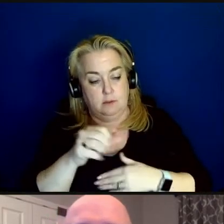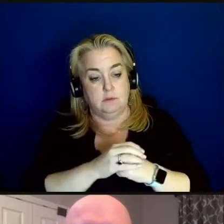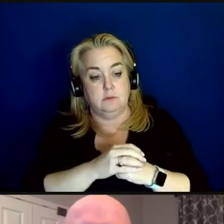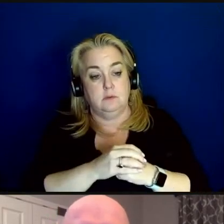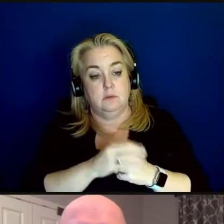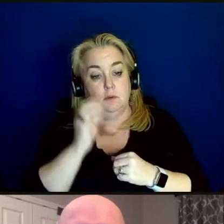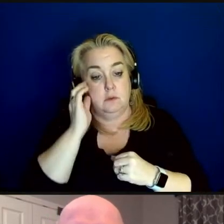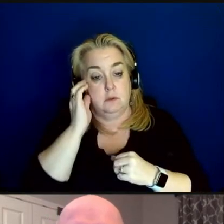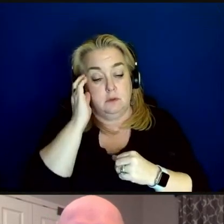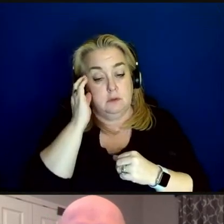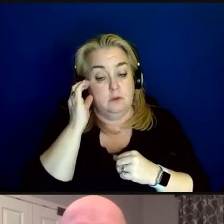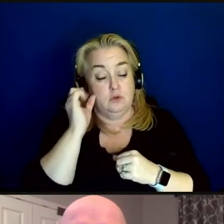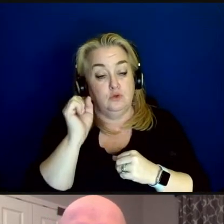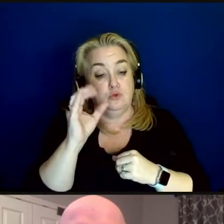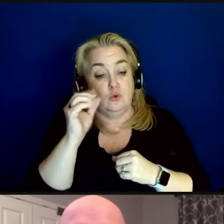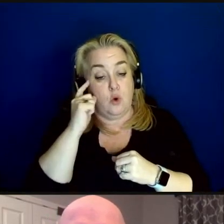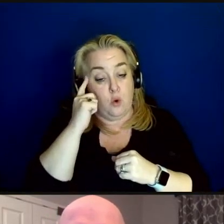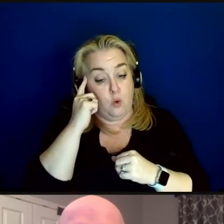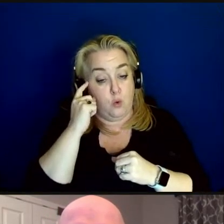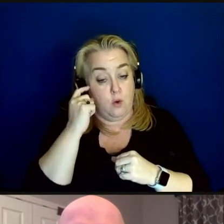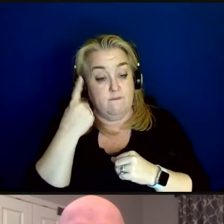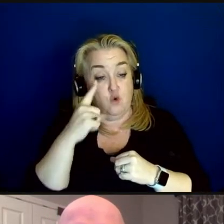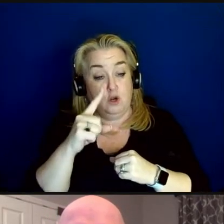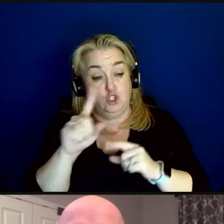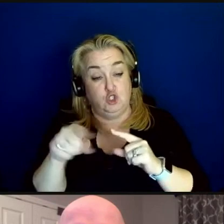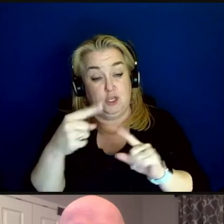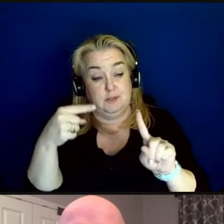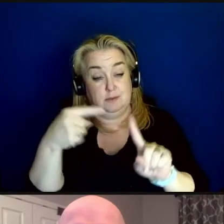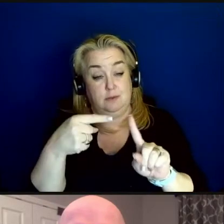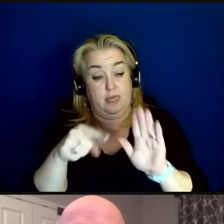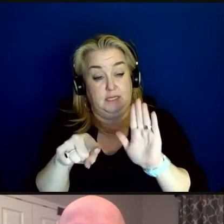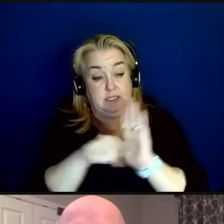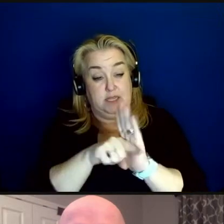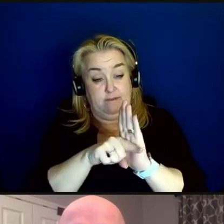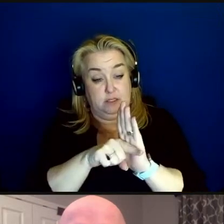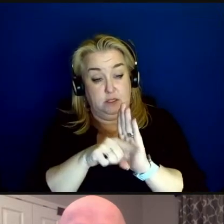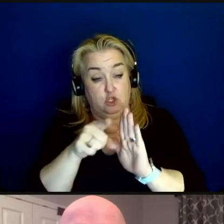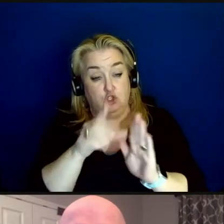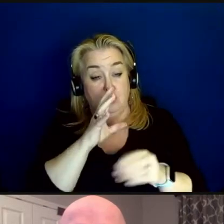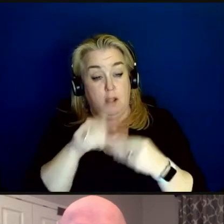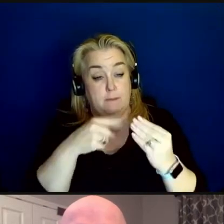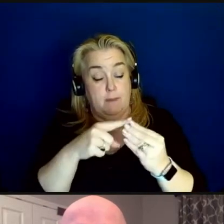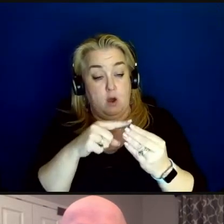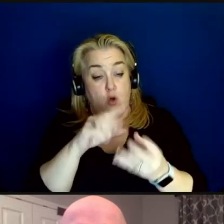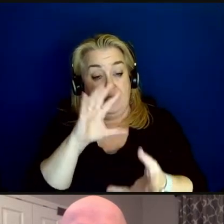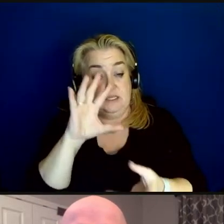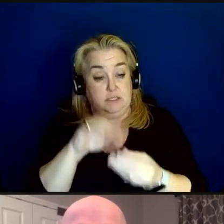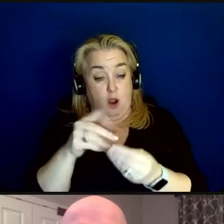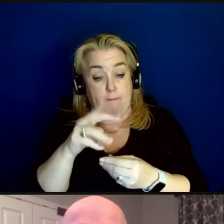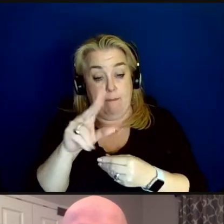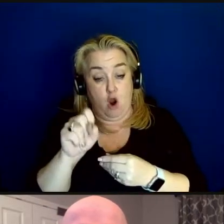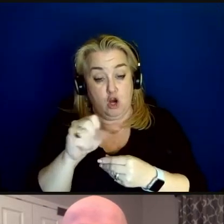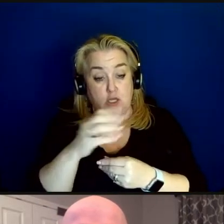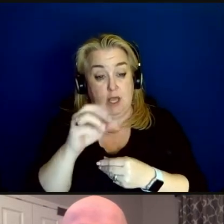YOU KNOW. YEAH, WELL I APPRECIATE THAT. I MEAN JUST JUST FOR ONCE